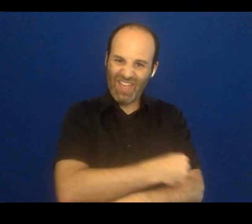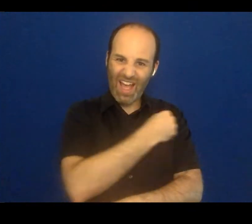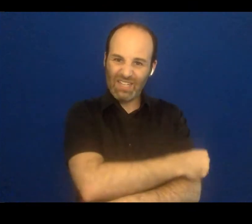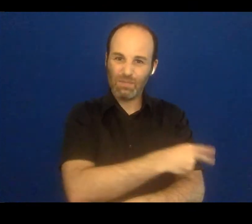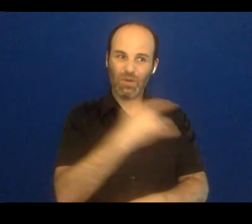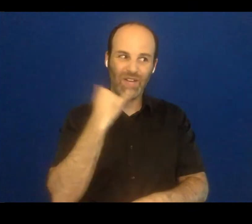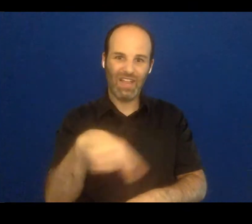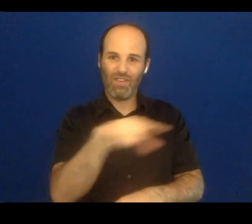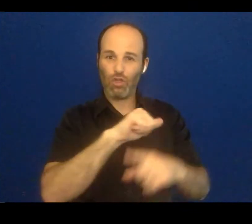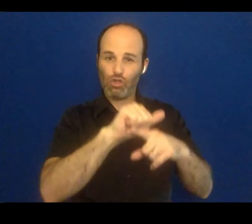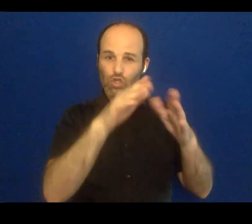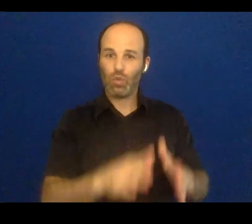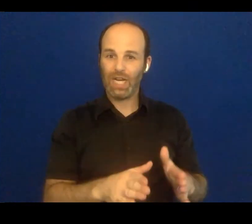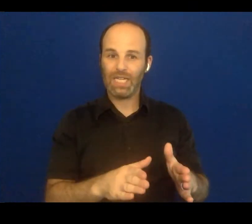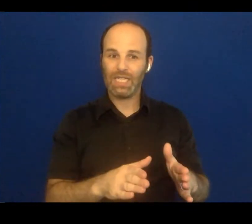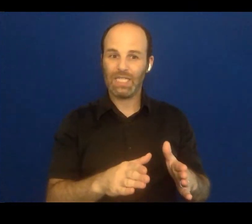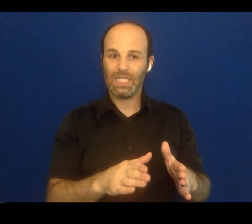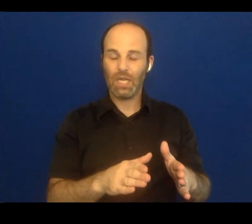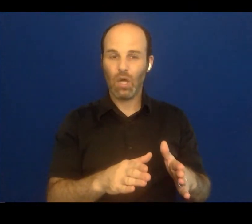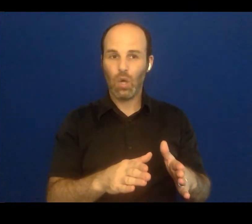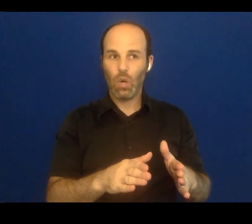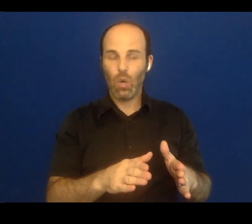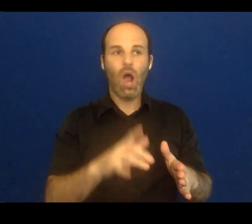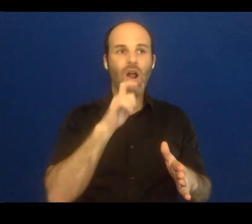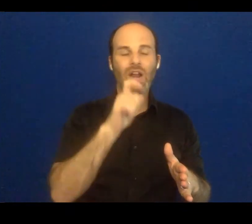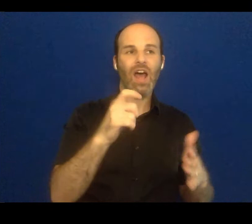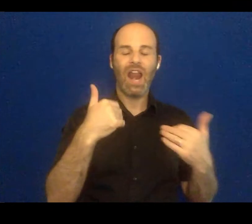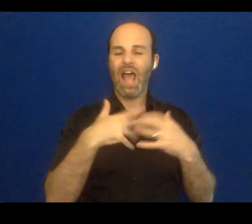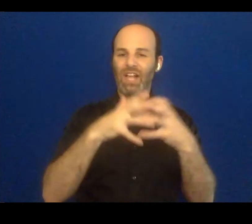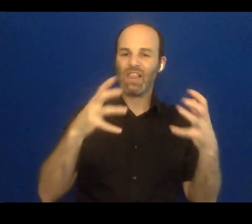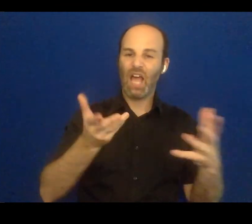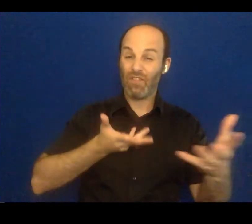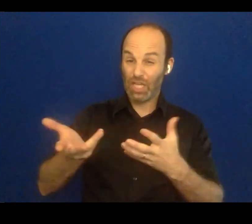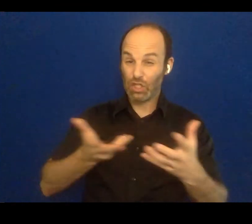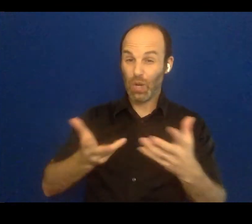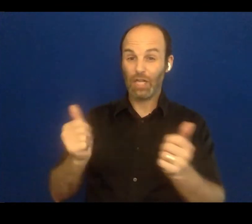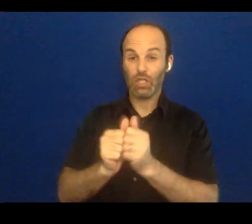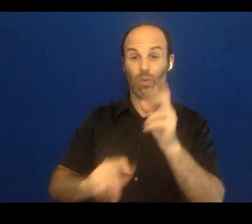ARE NOT SEEING A LOT OF, I GUESS ARE NOT HAVING A LOT OF INTERACTIONS WITH PEOPLE WHO ARE